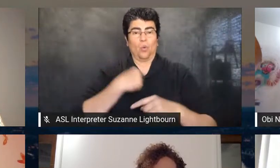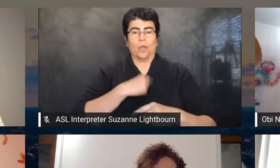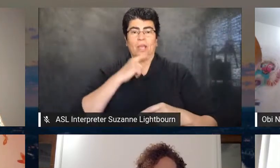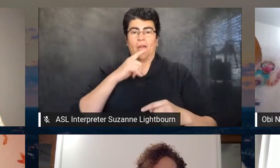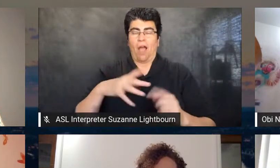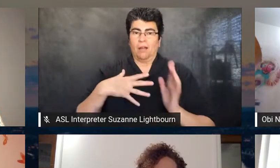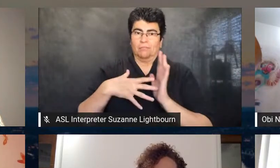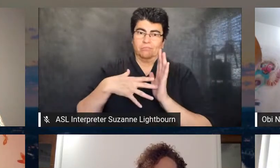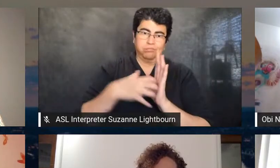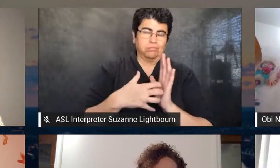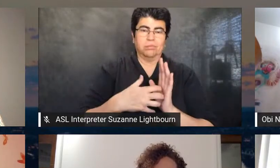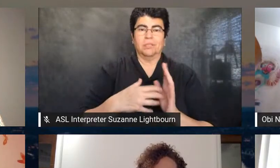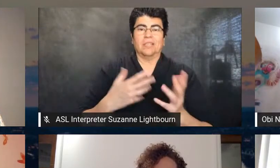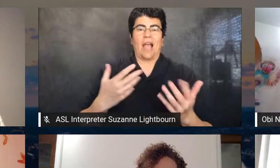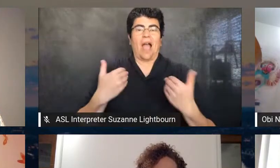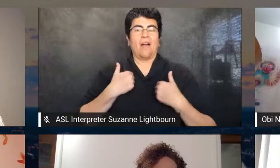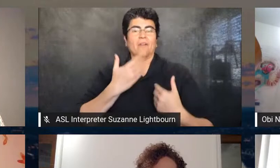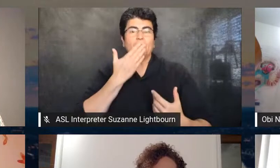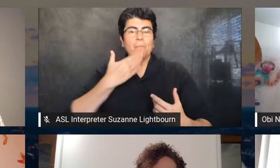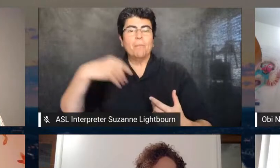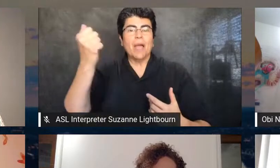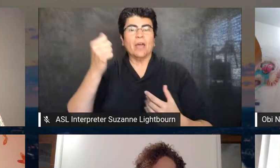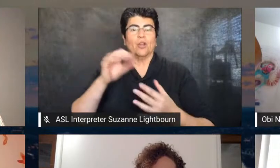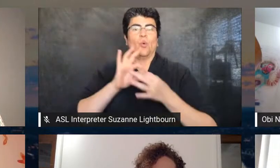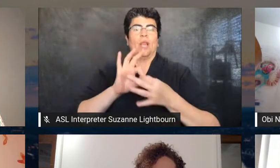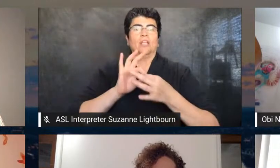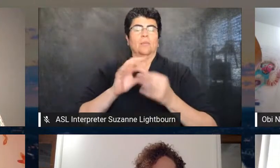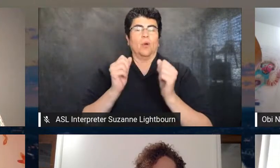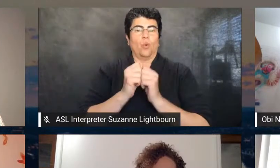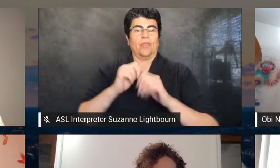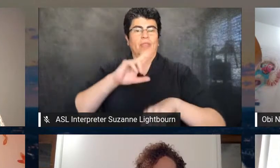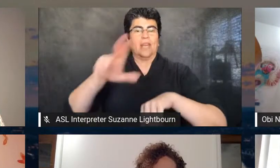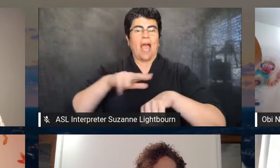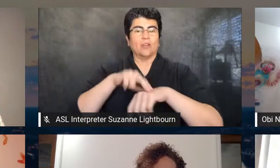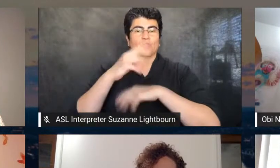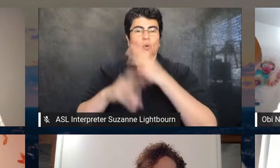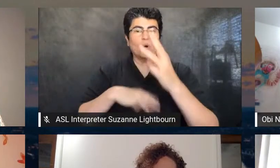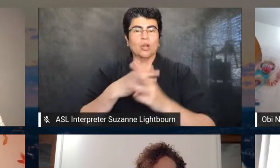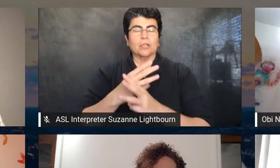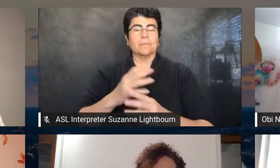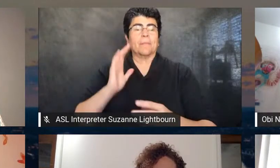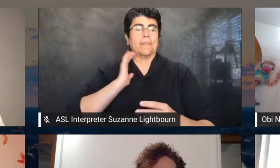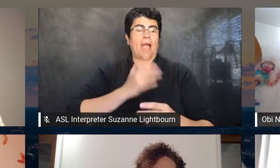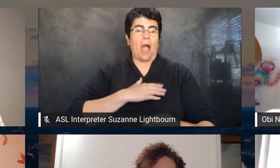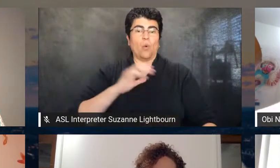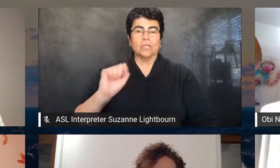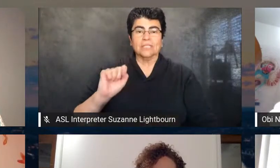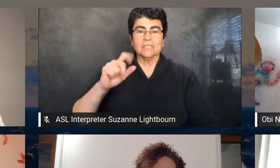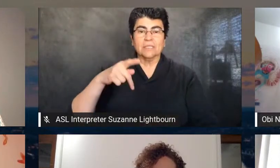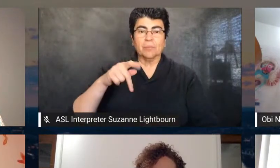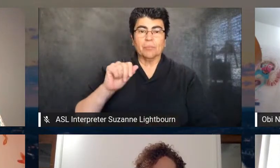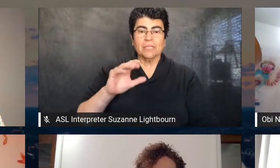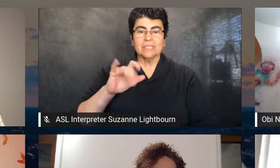to have a better relationship with the natural world. Our species is being brought to